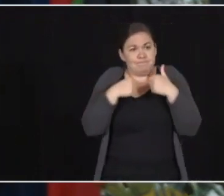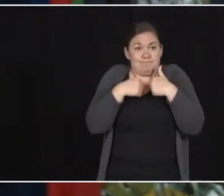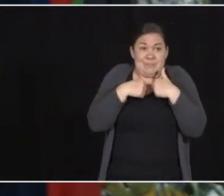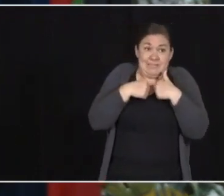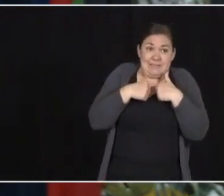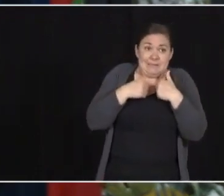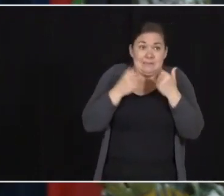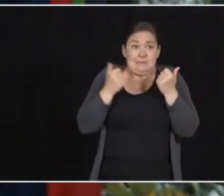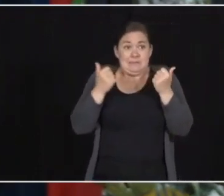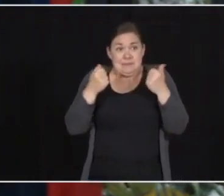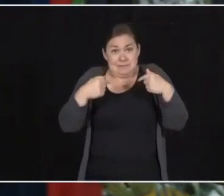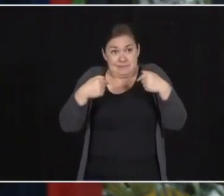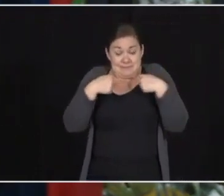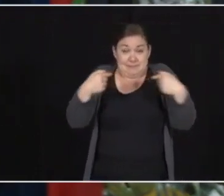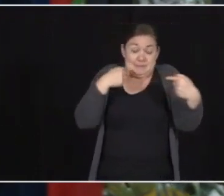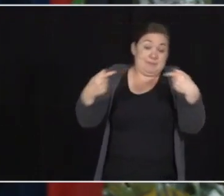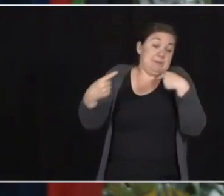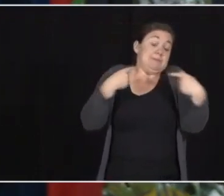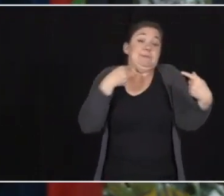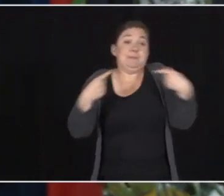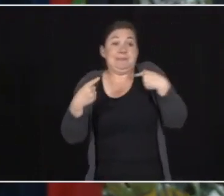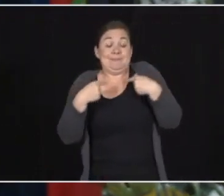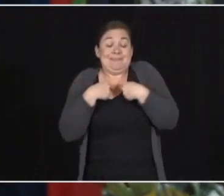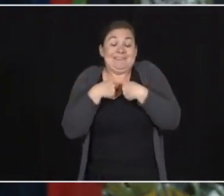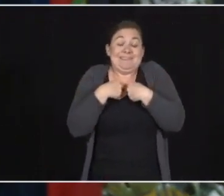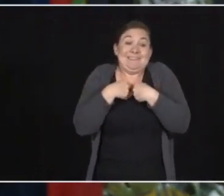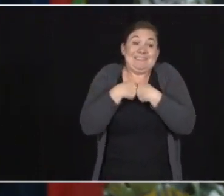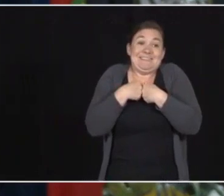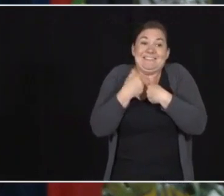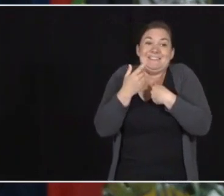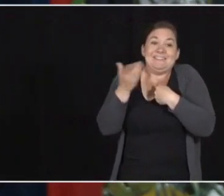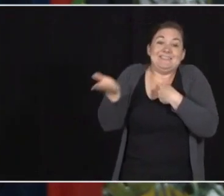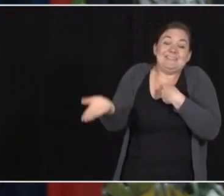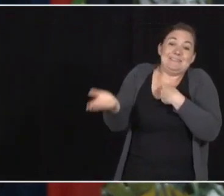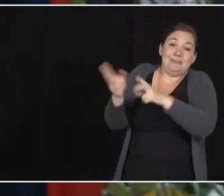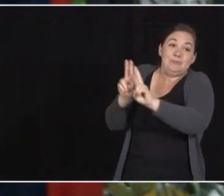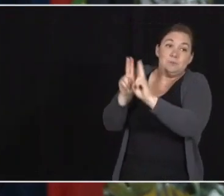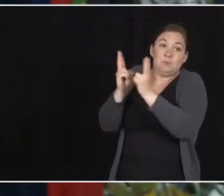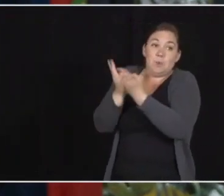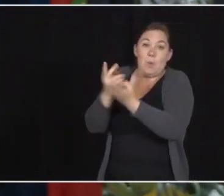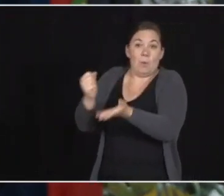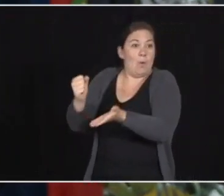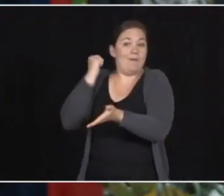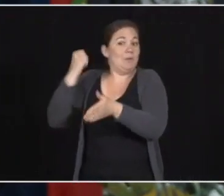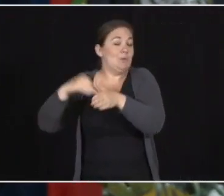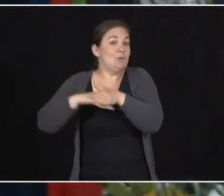I am not going to continue taking bullets for something that there was no control that we had the unions refuse to go in. But understand their situation.